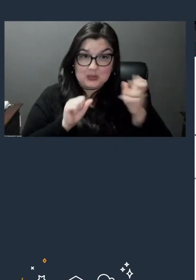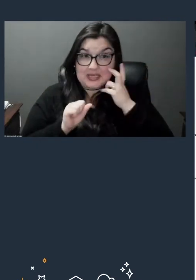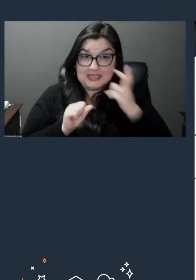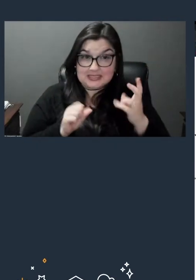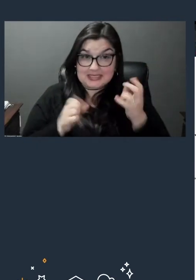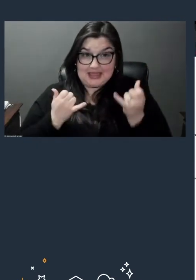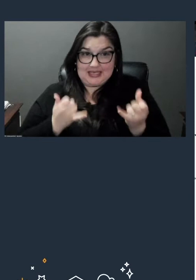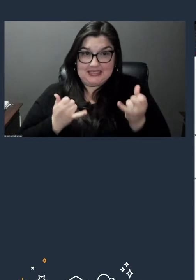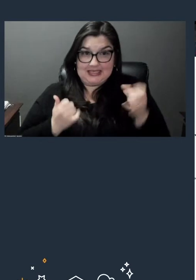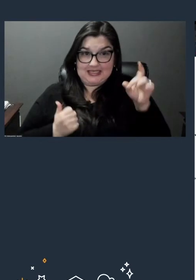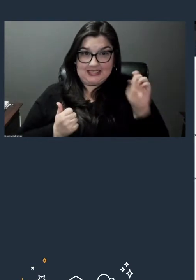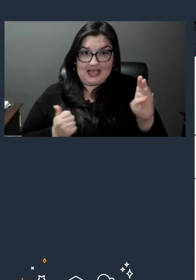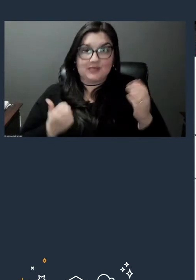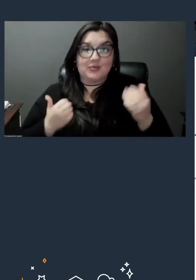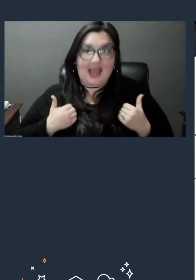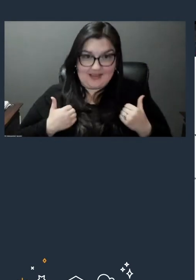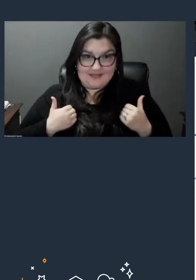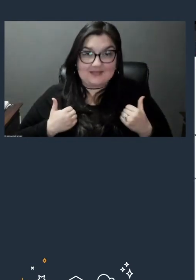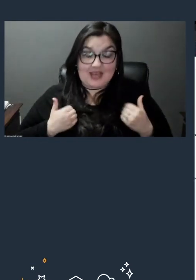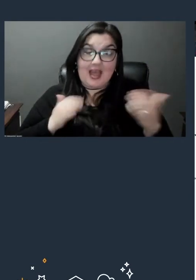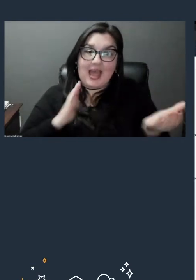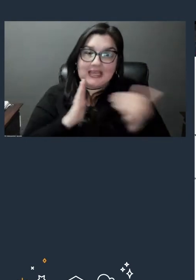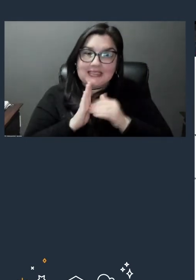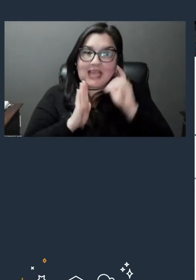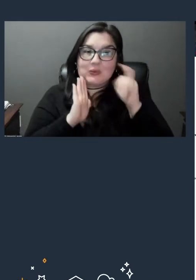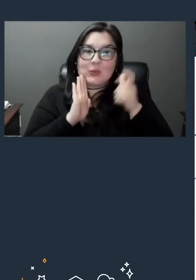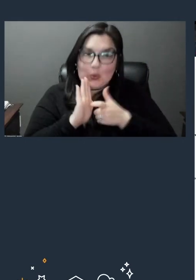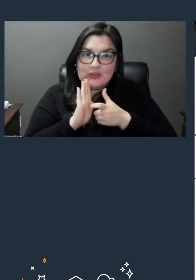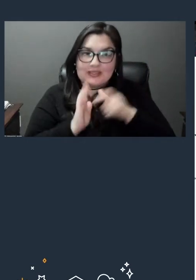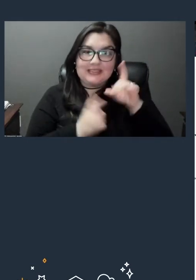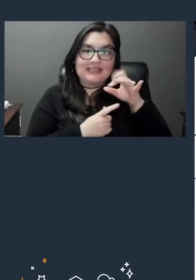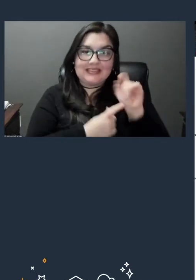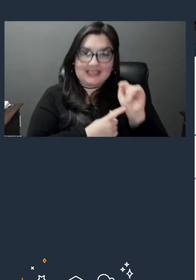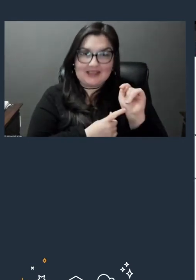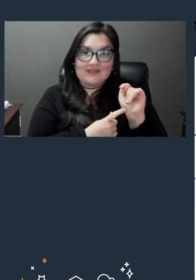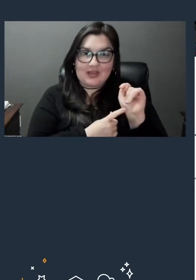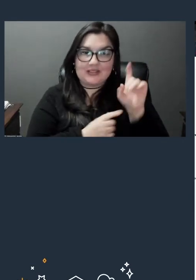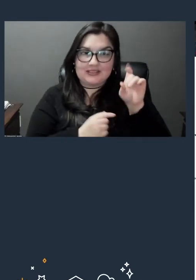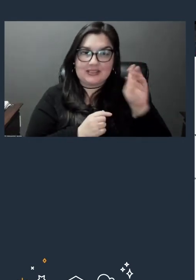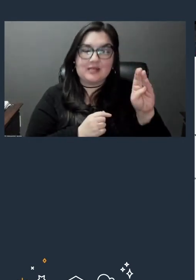Here I wanna call out again the default account dashboard, which is the preconfigured dashboard that is configured